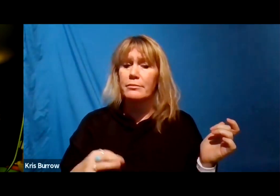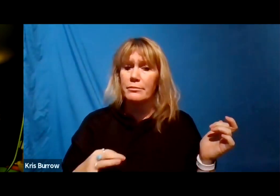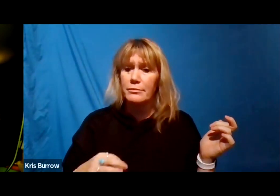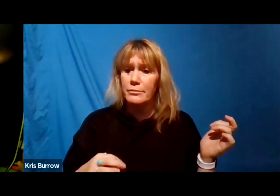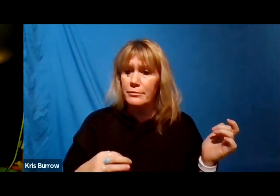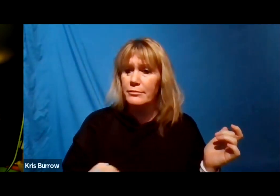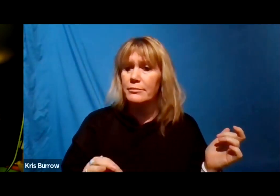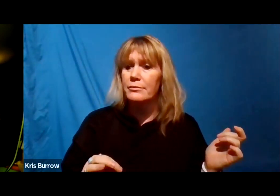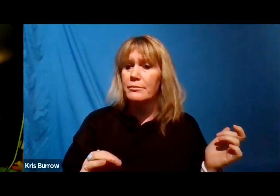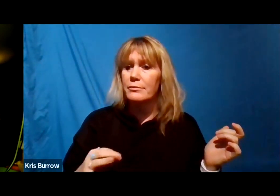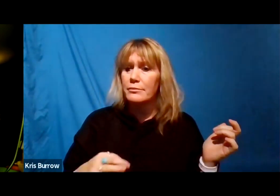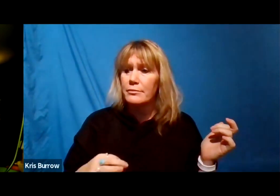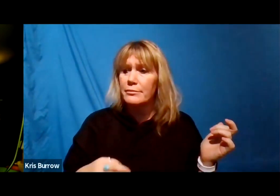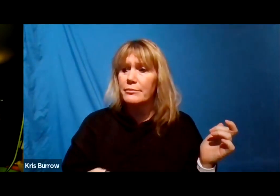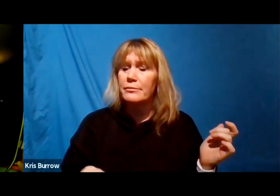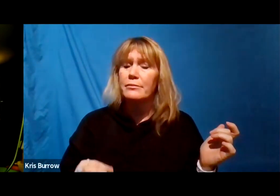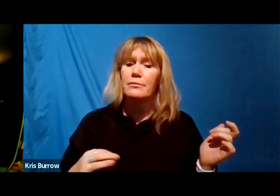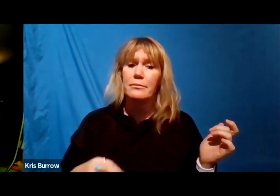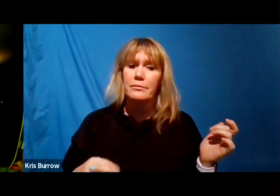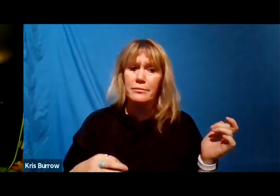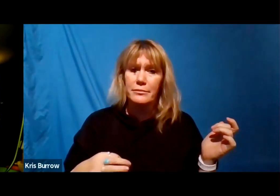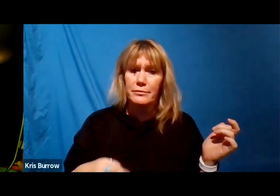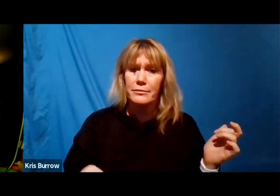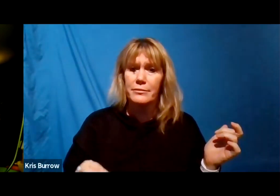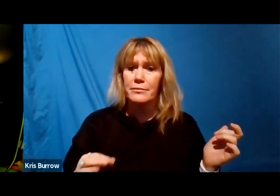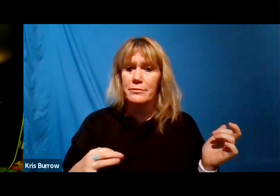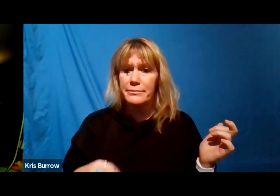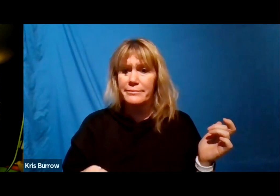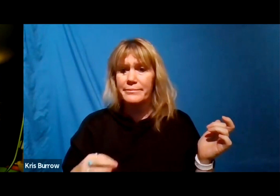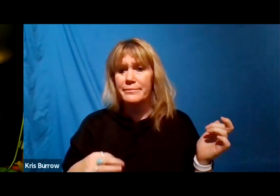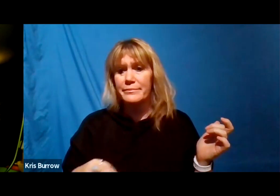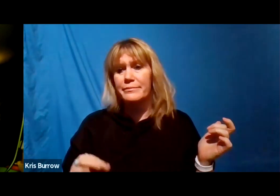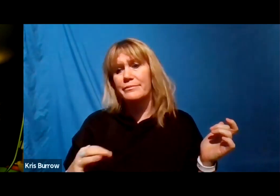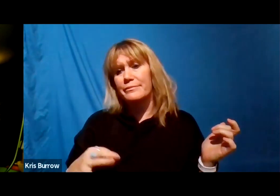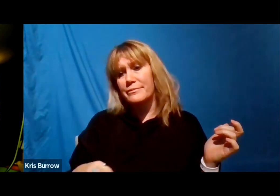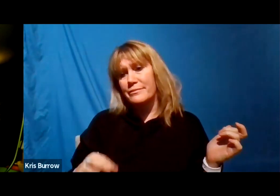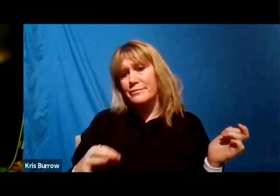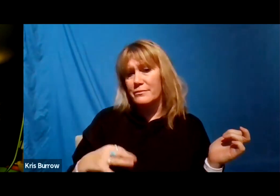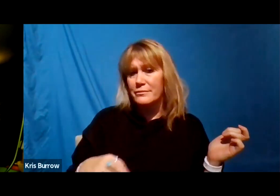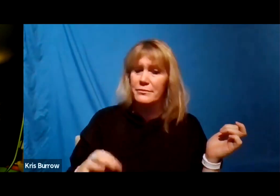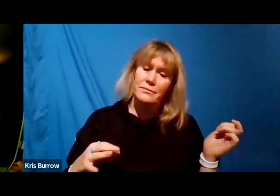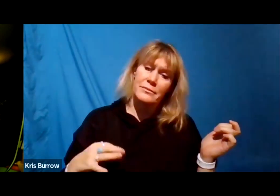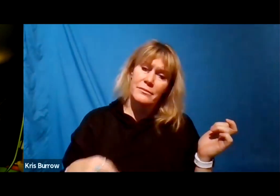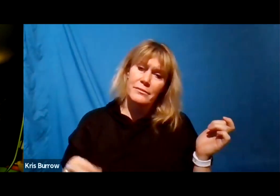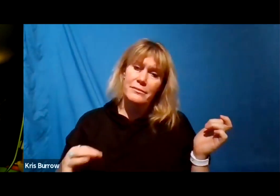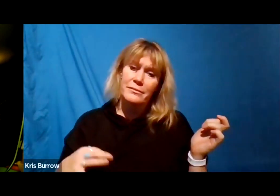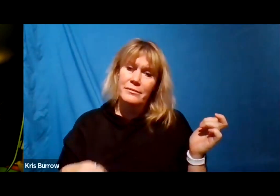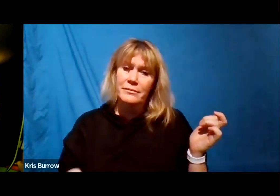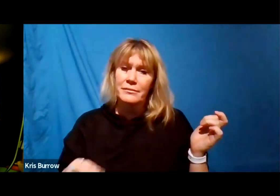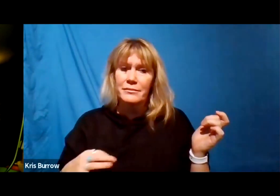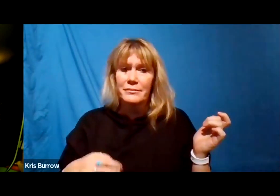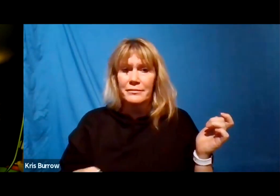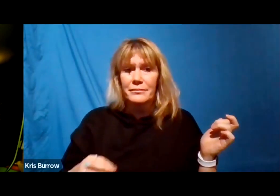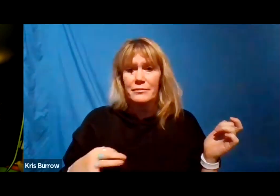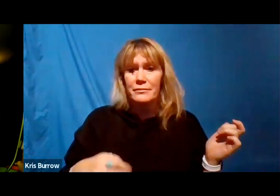Oh the dear cats' whiskers, that's what you are.